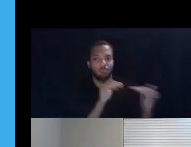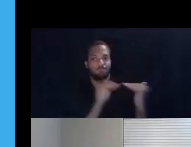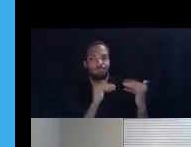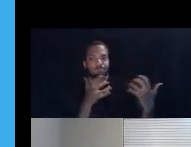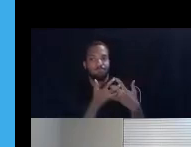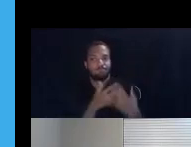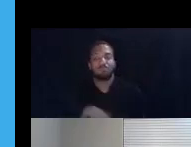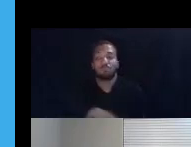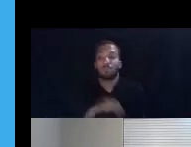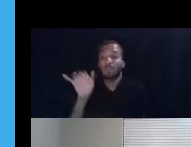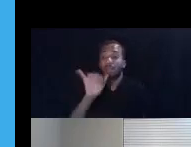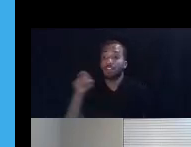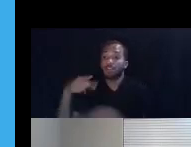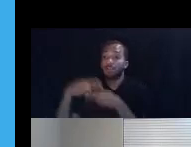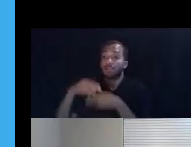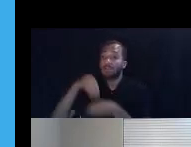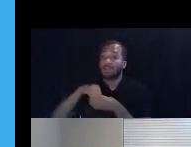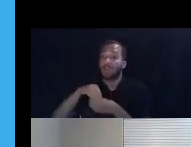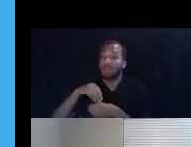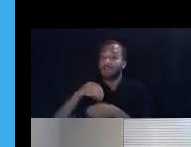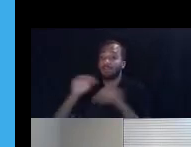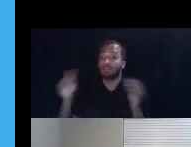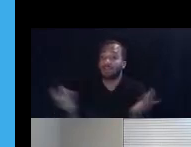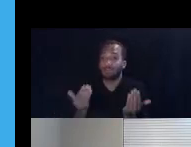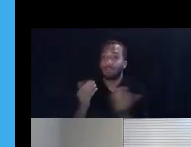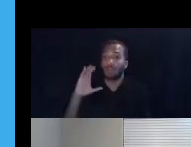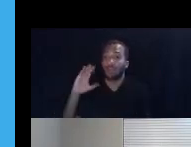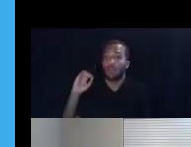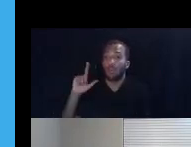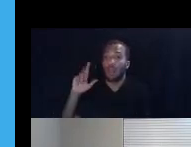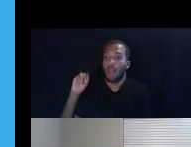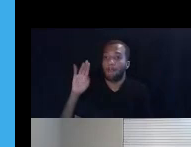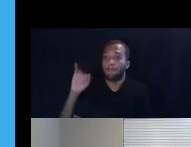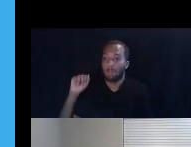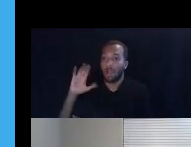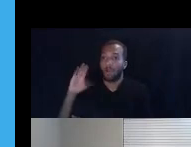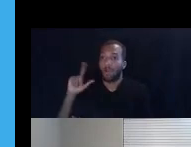The Healthy Columbia Willamette Collaborative is a regional Community Health Needs Assessment process